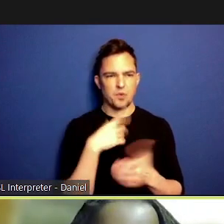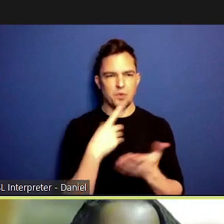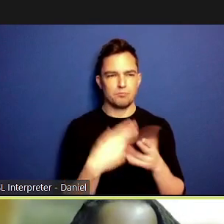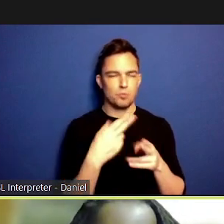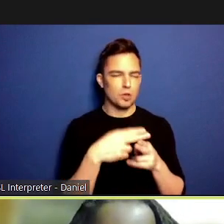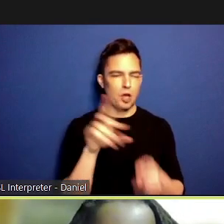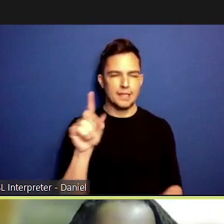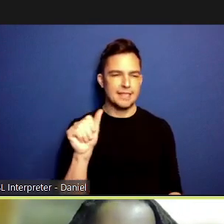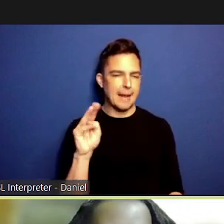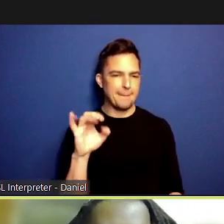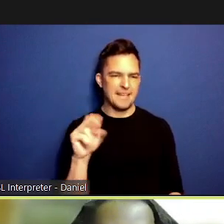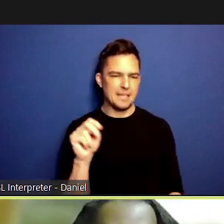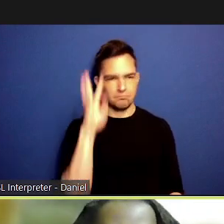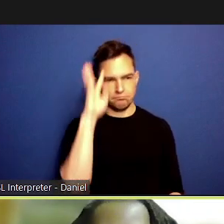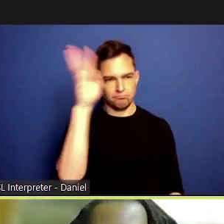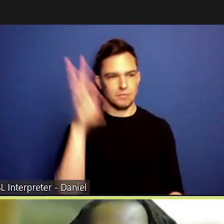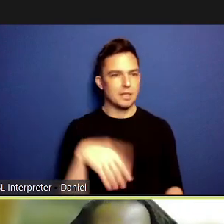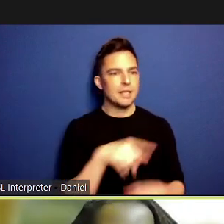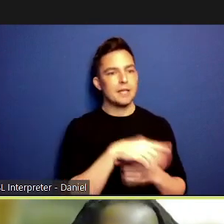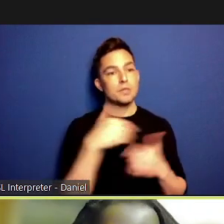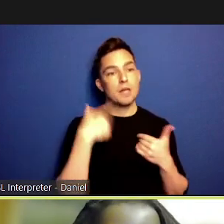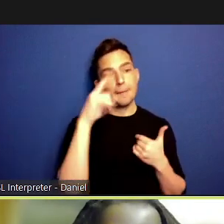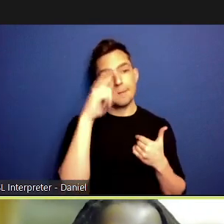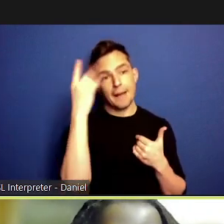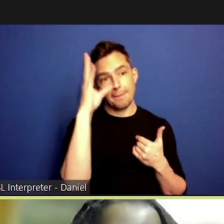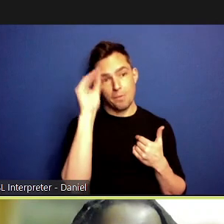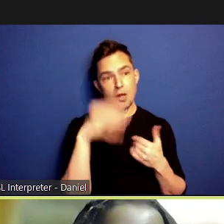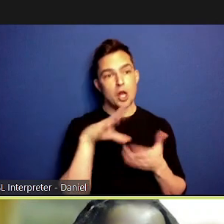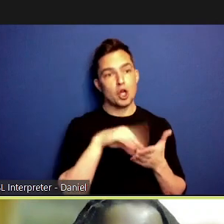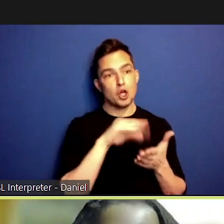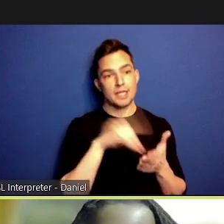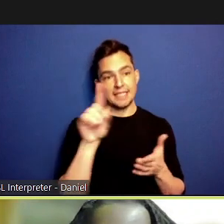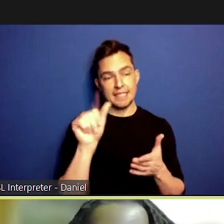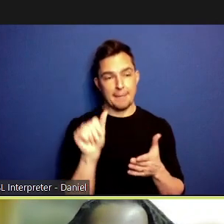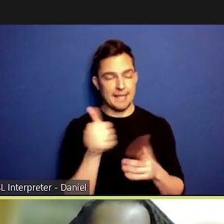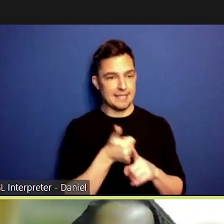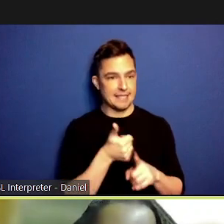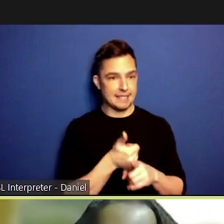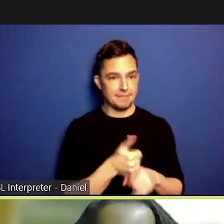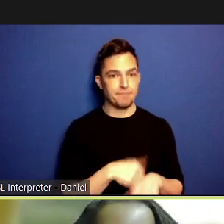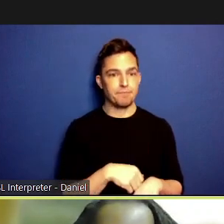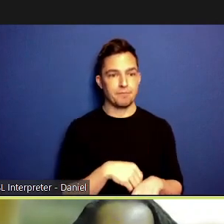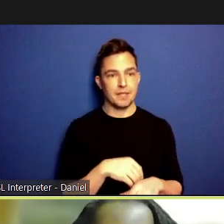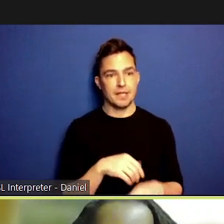Damien. Damien was a young black boy with learning disabilities. I'll go through this